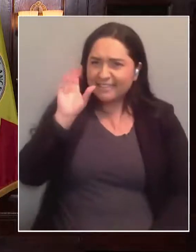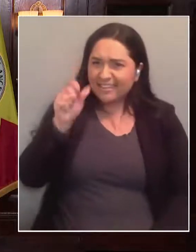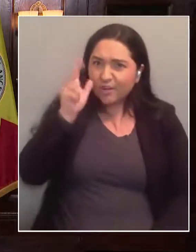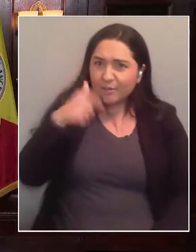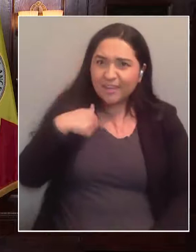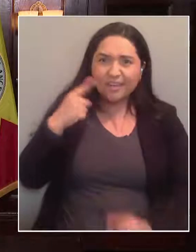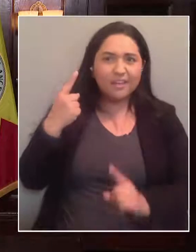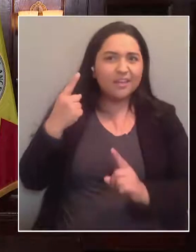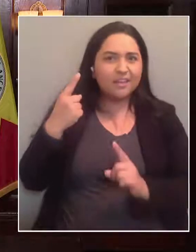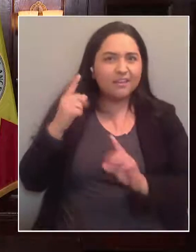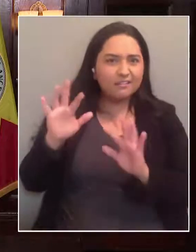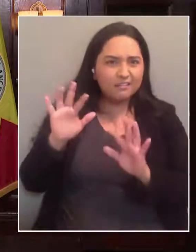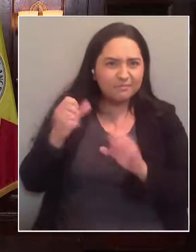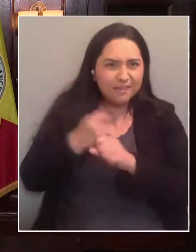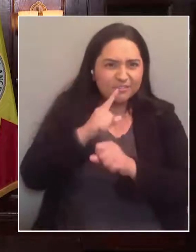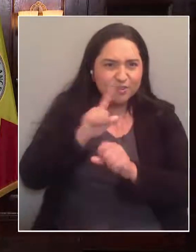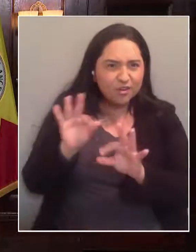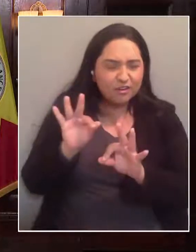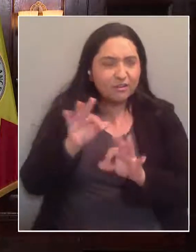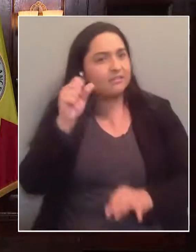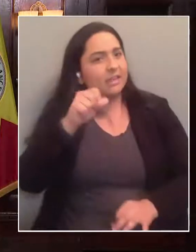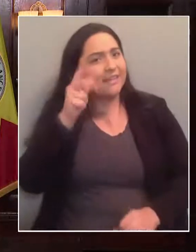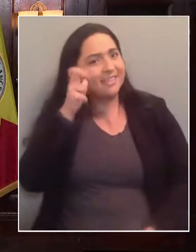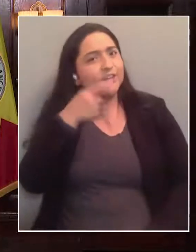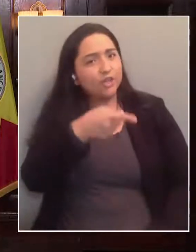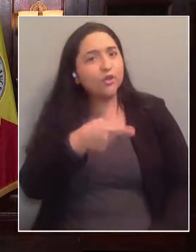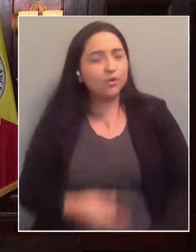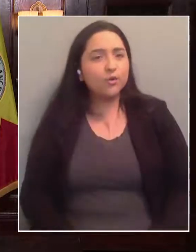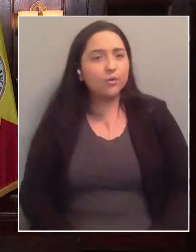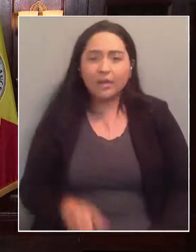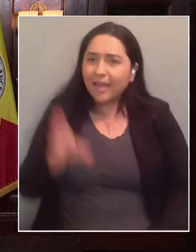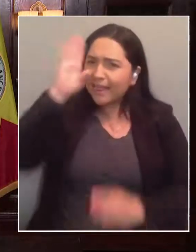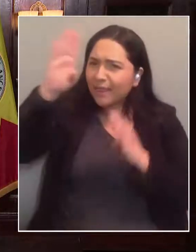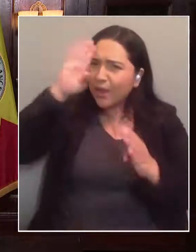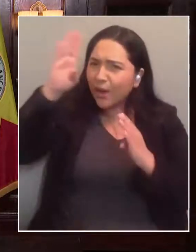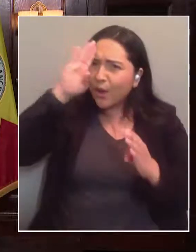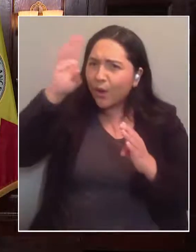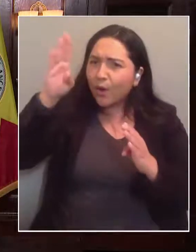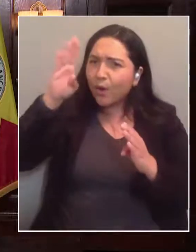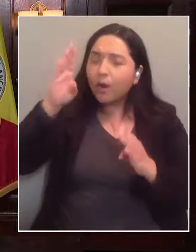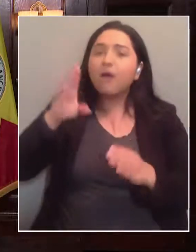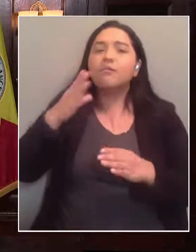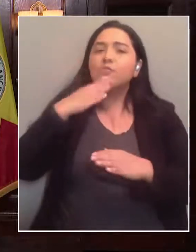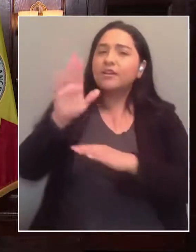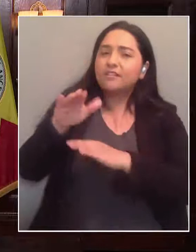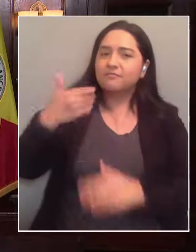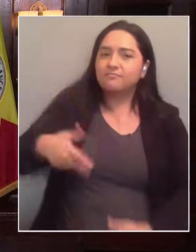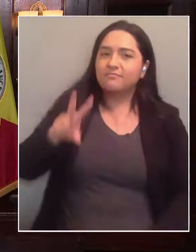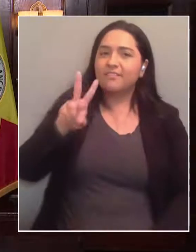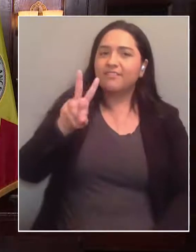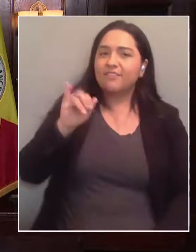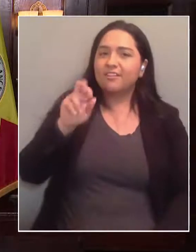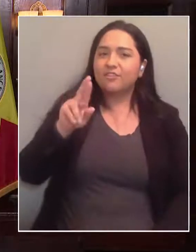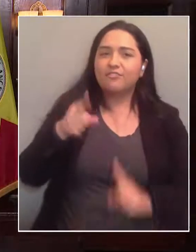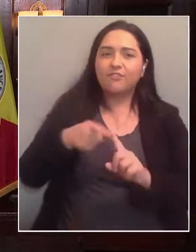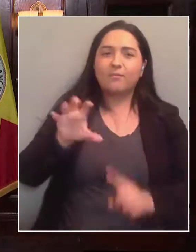ME ONE TWO THREE. MUY BUENAS TARDES.